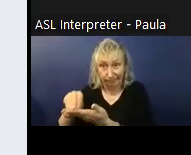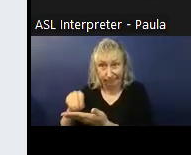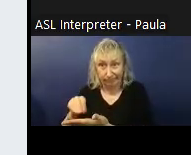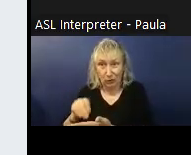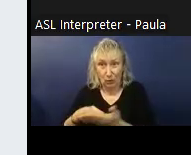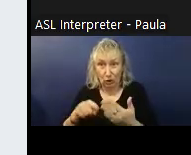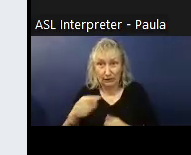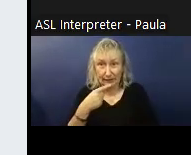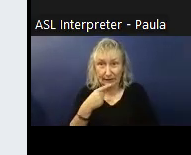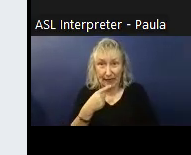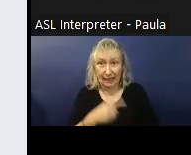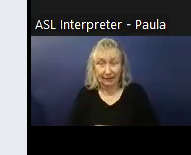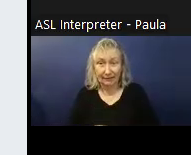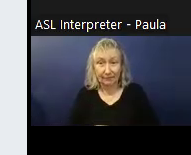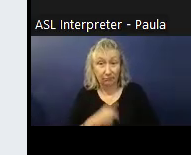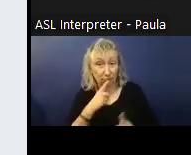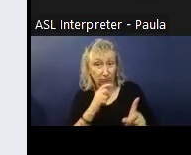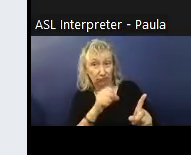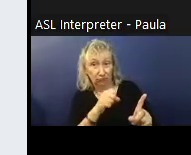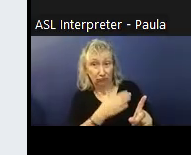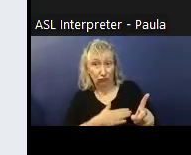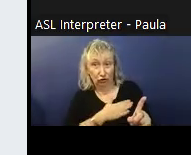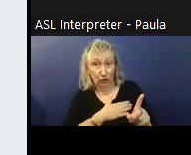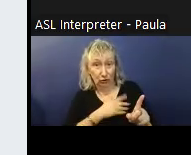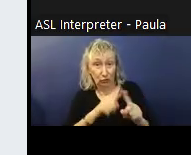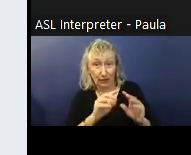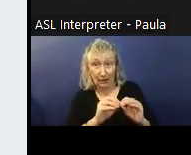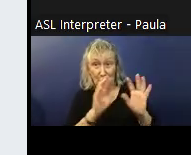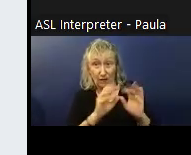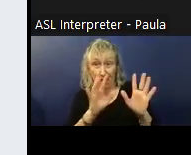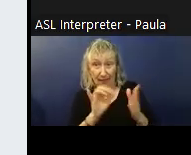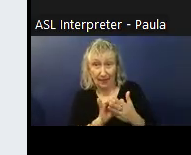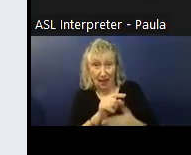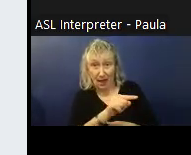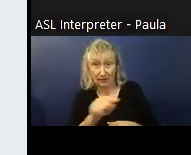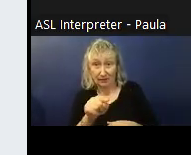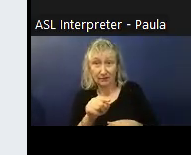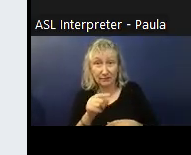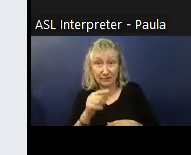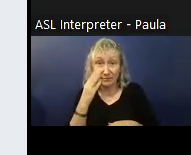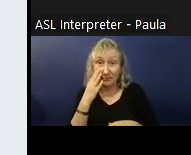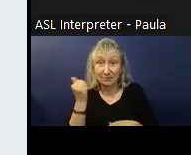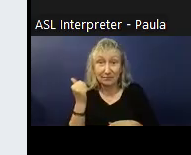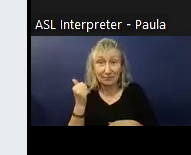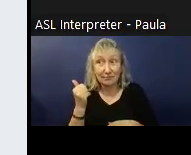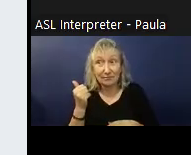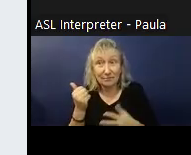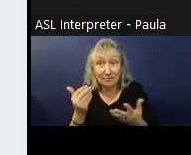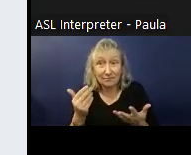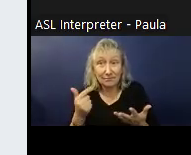And I appreciate, you know, clarifying that nuance that you have already built into. I mean, it does to take a step towards what I was indicating as well.